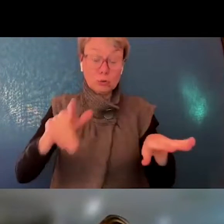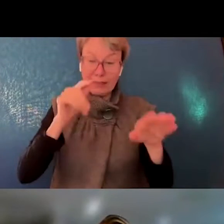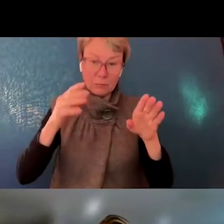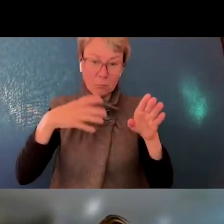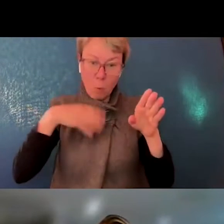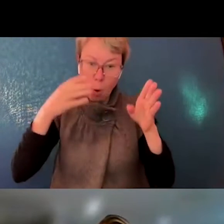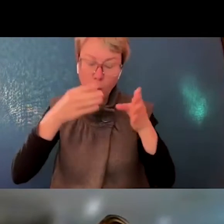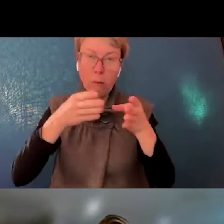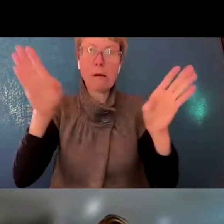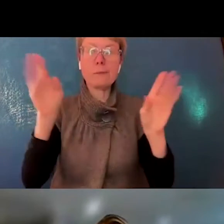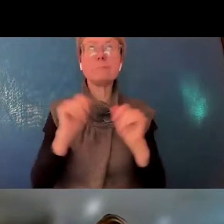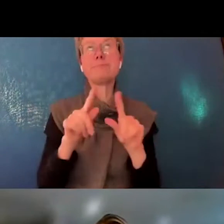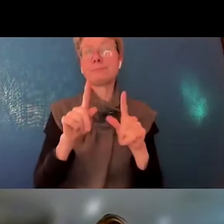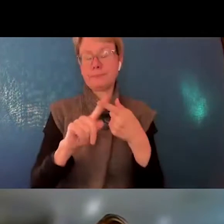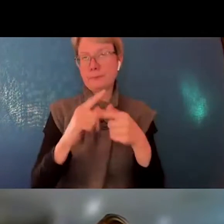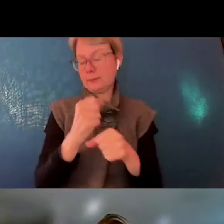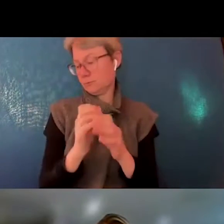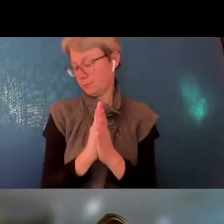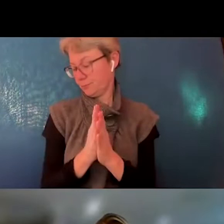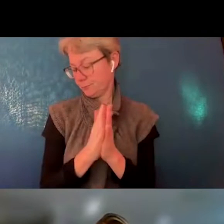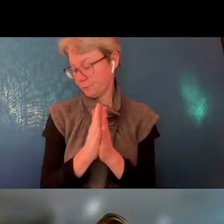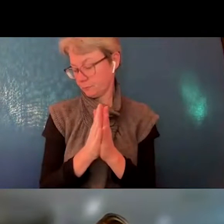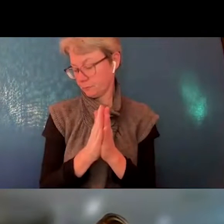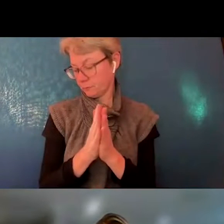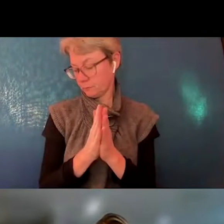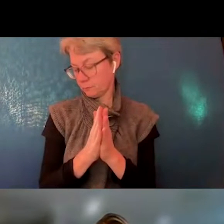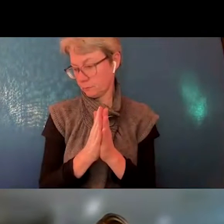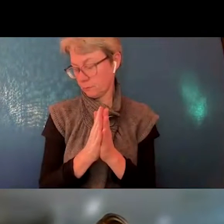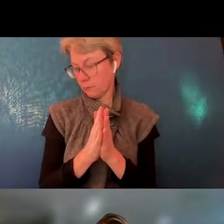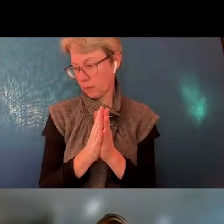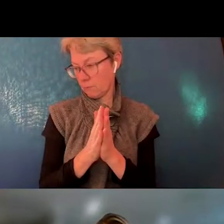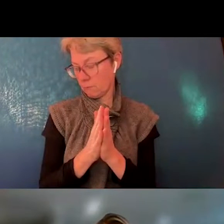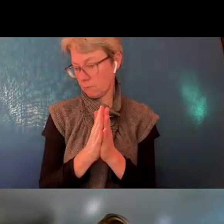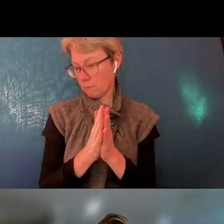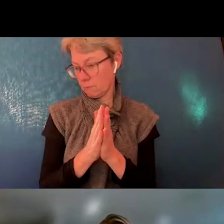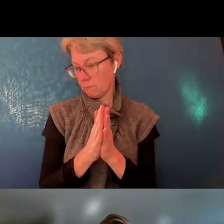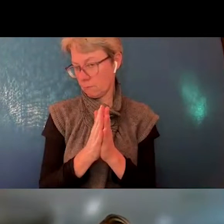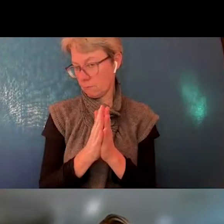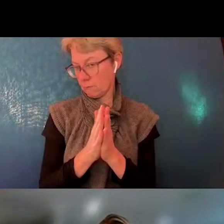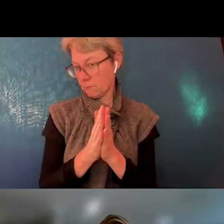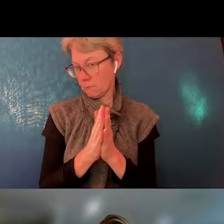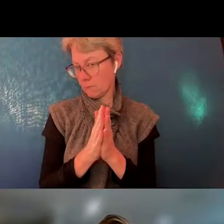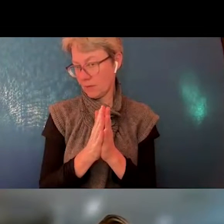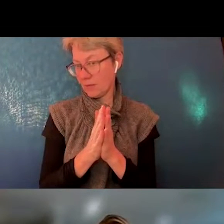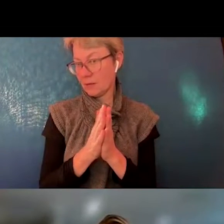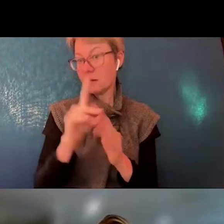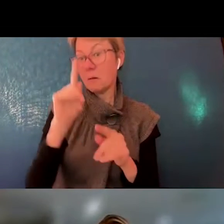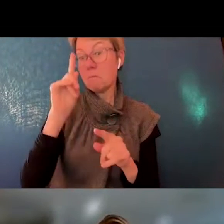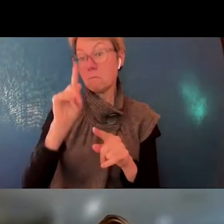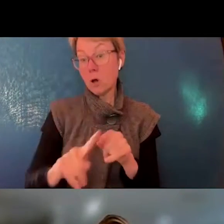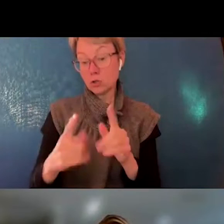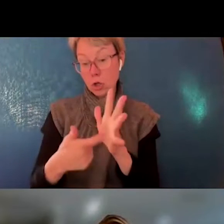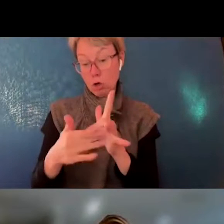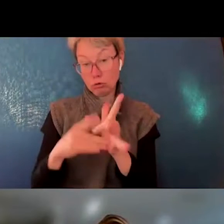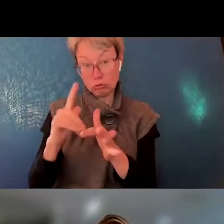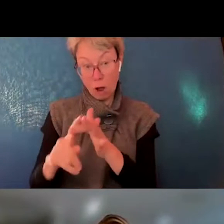is um for some crimes or most crimes that are called indictable offenses that are prosecuted